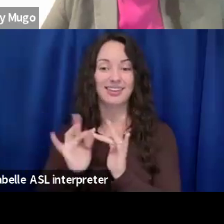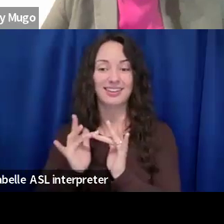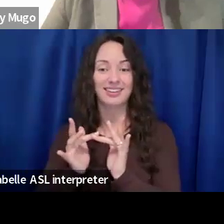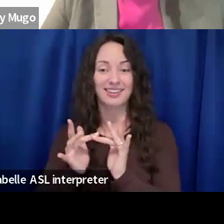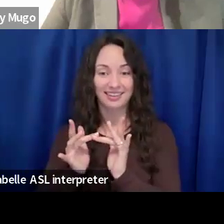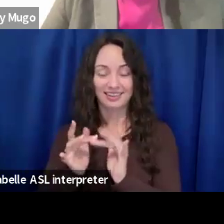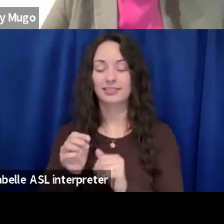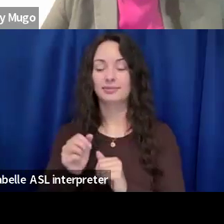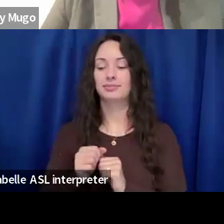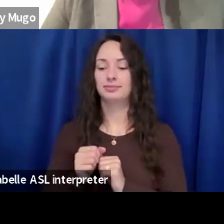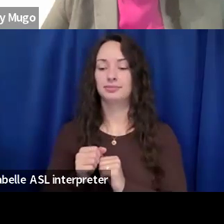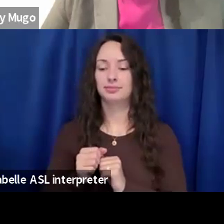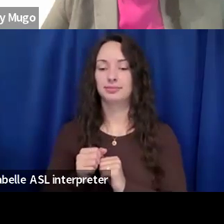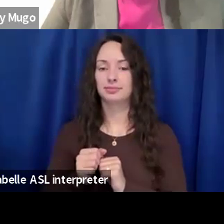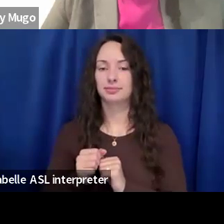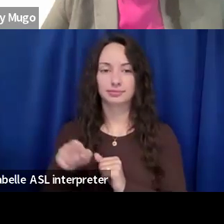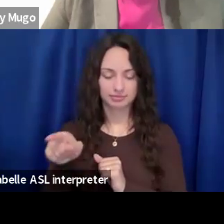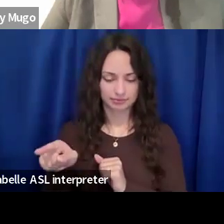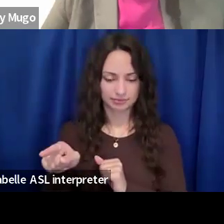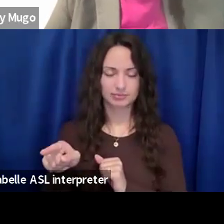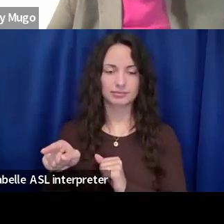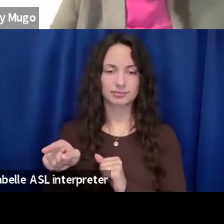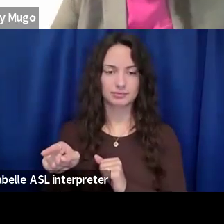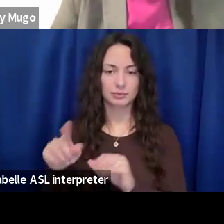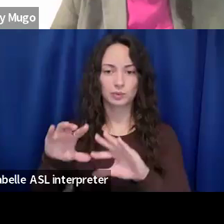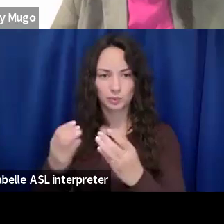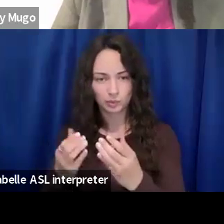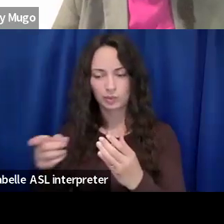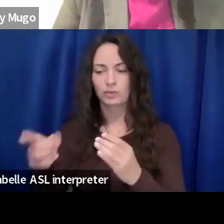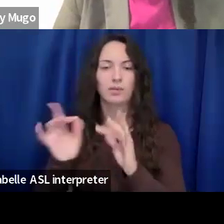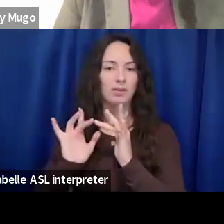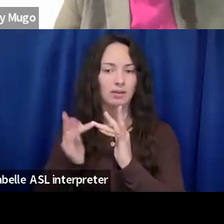and all of the posters were online.